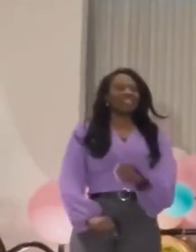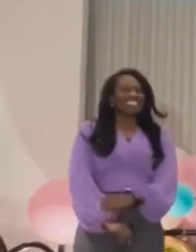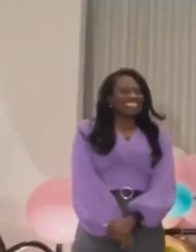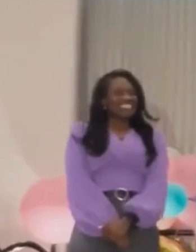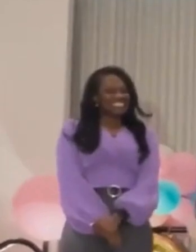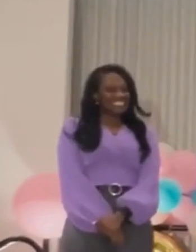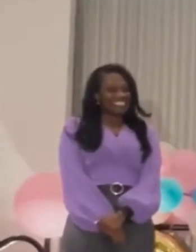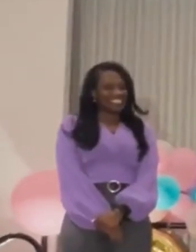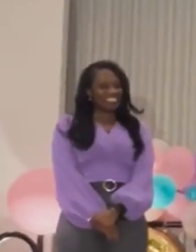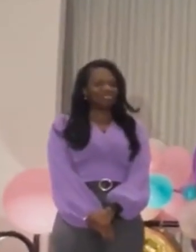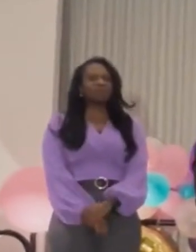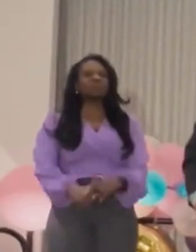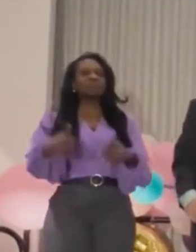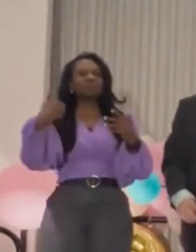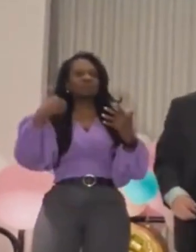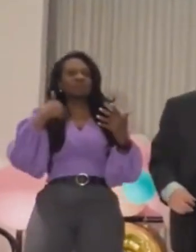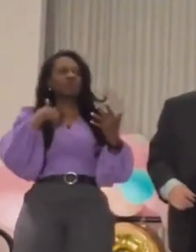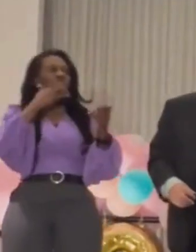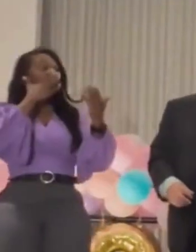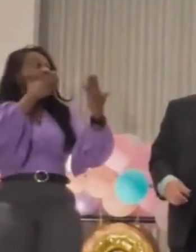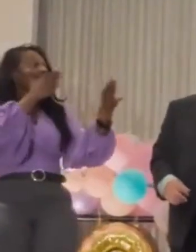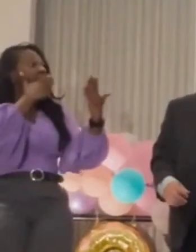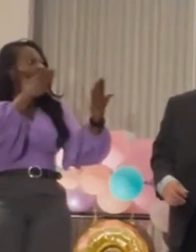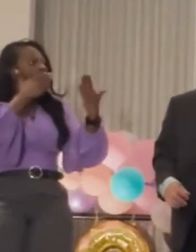So, I just want to say thank you to all